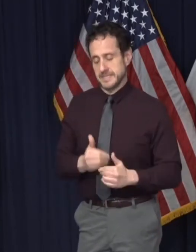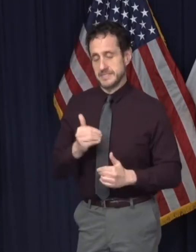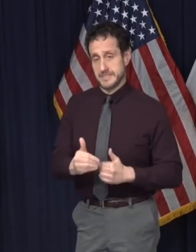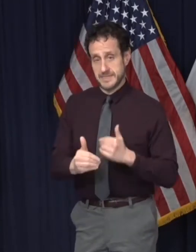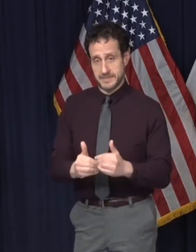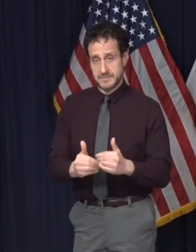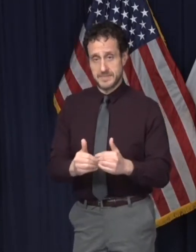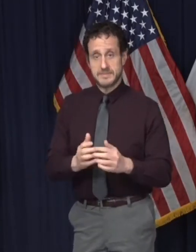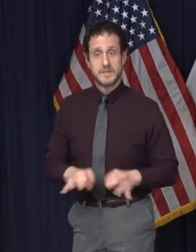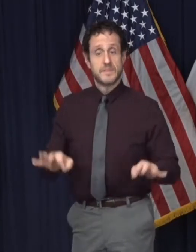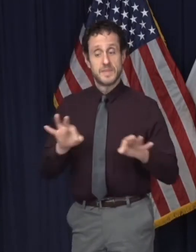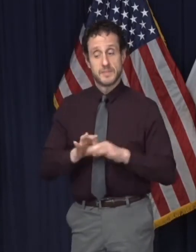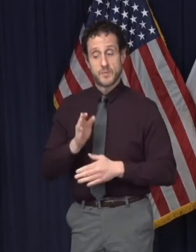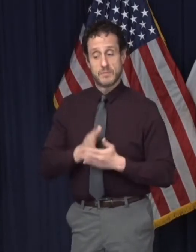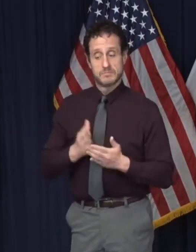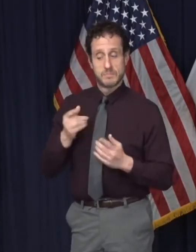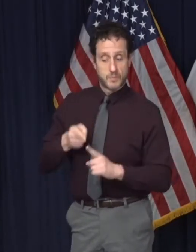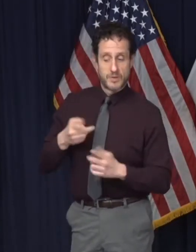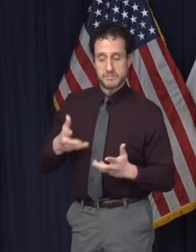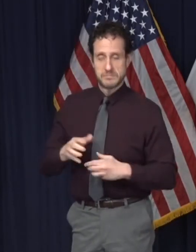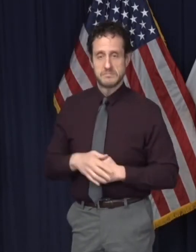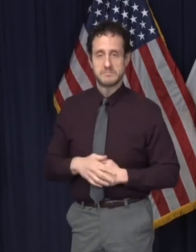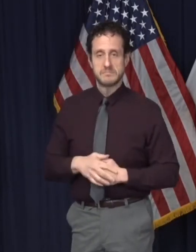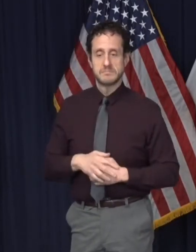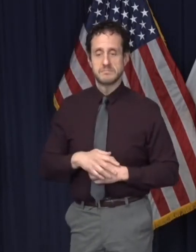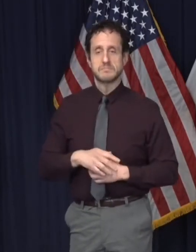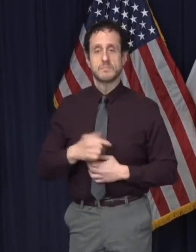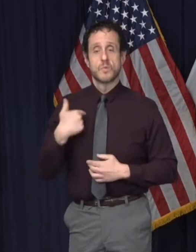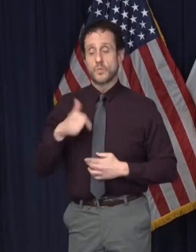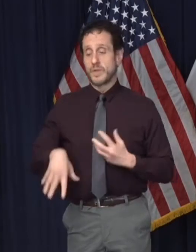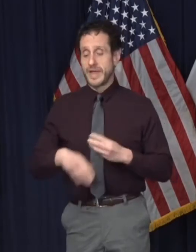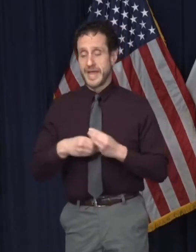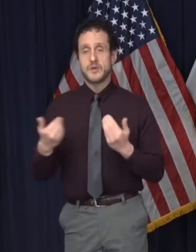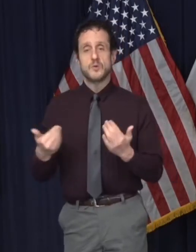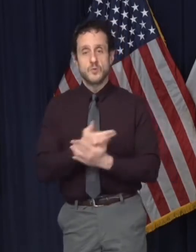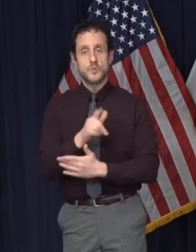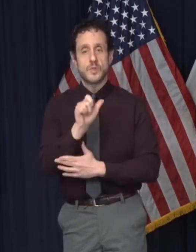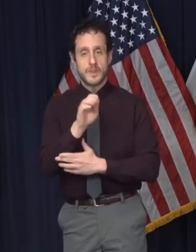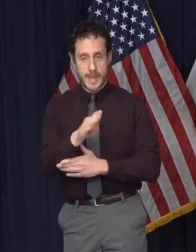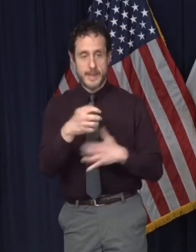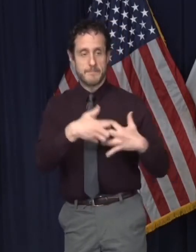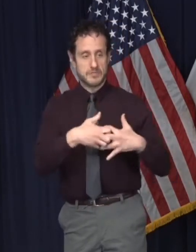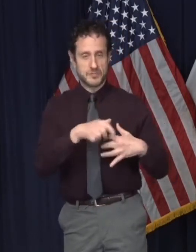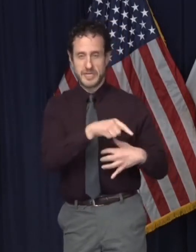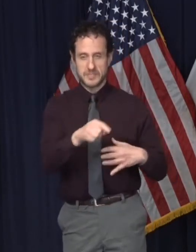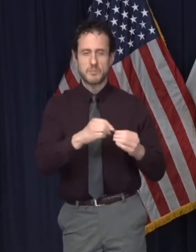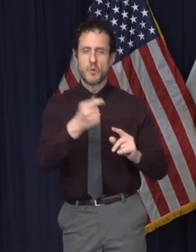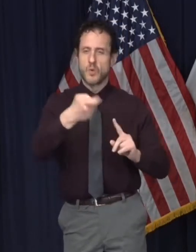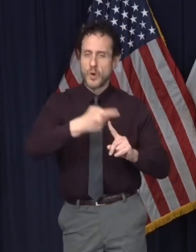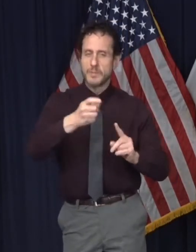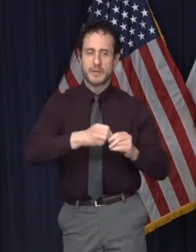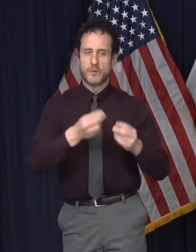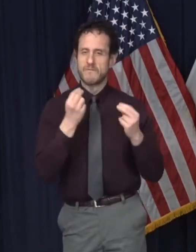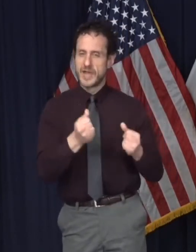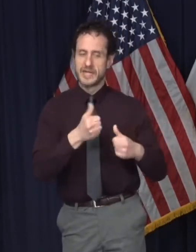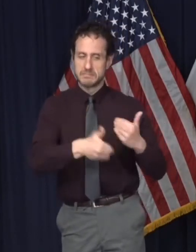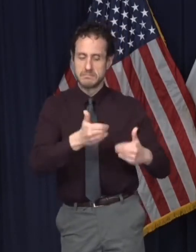GET TO OUR GOAL WITHIN TEN DAYS. THE PATH THAT I LAID OUT FOR YOU HAD AS ITS KEY ELEMENT THE